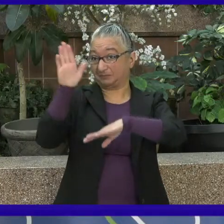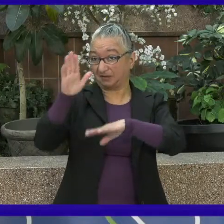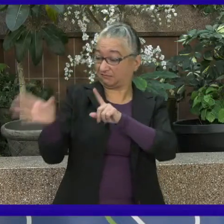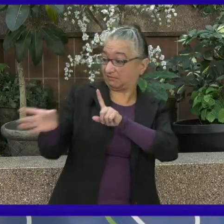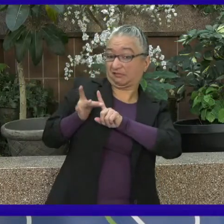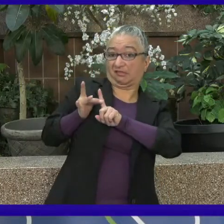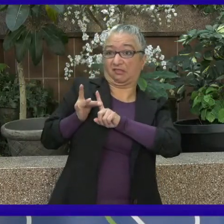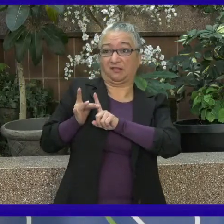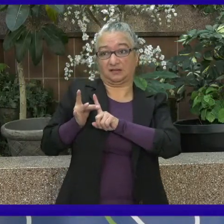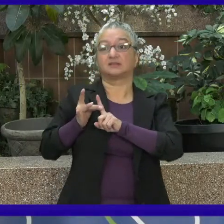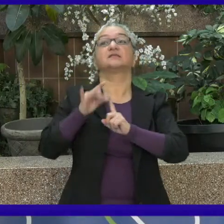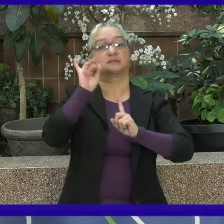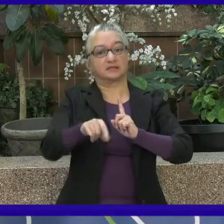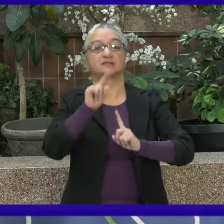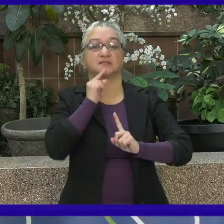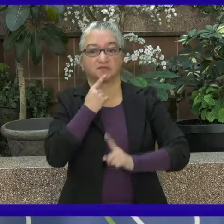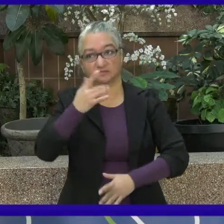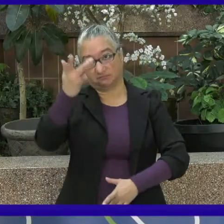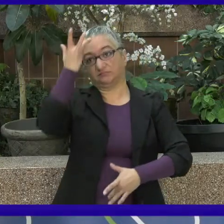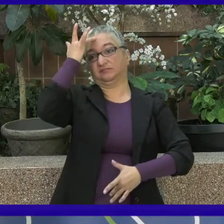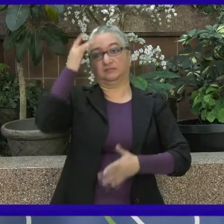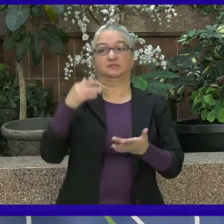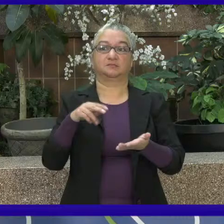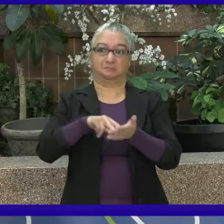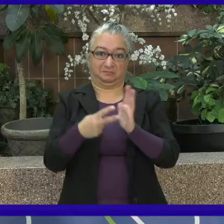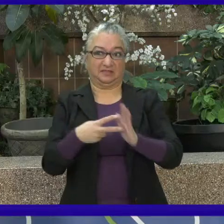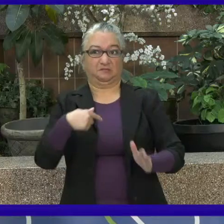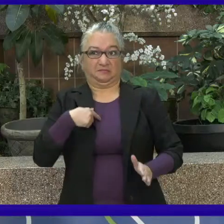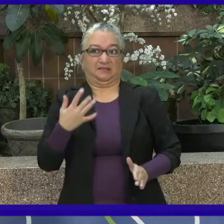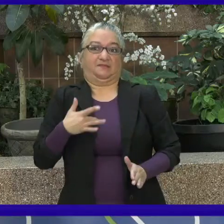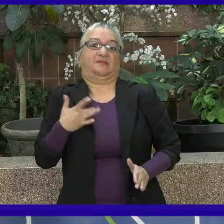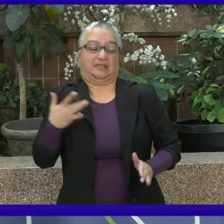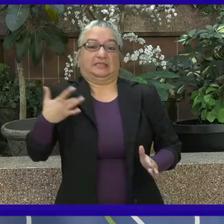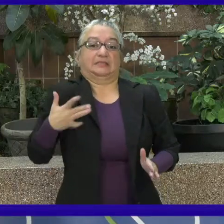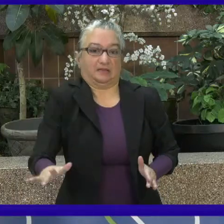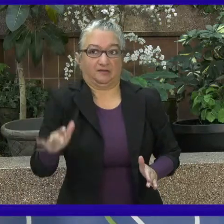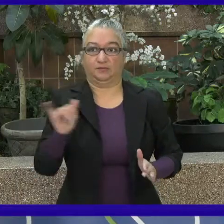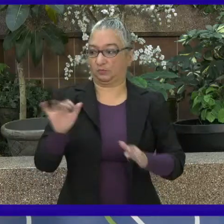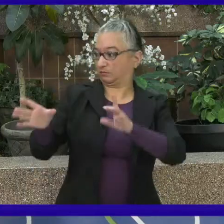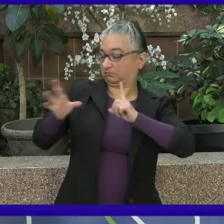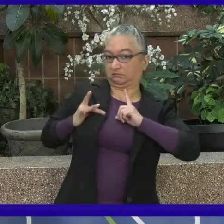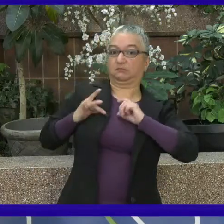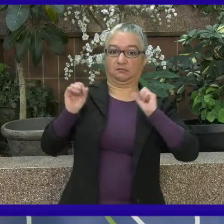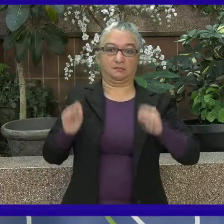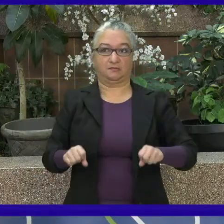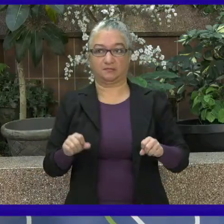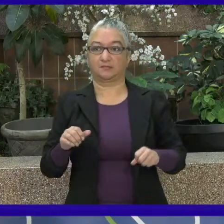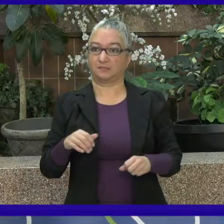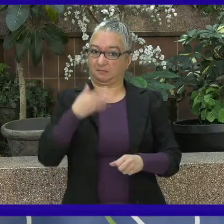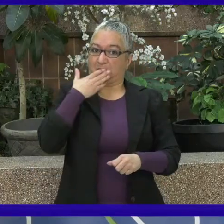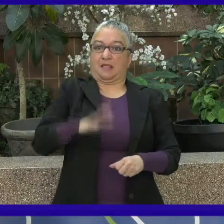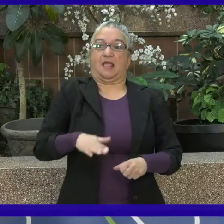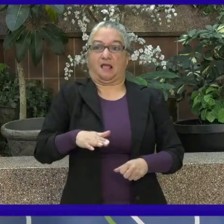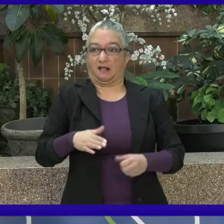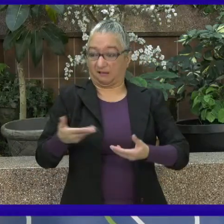so i was vulnerable too and i got a chance to get the covet covert vaccine receiving